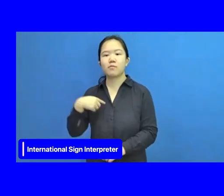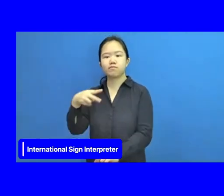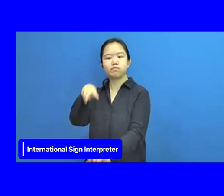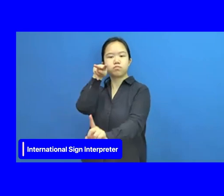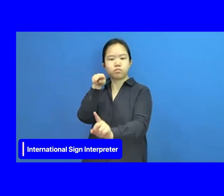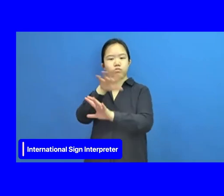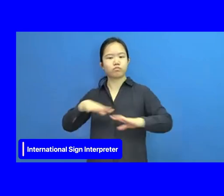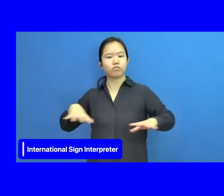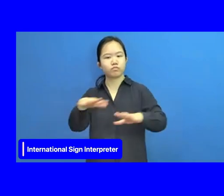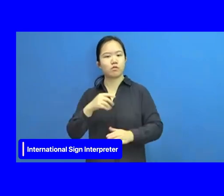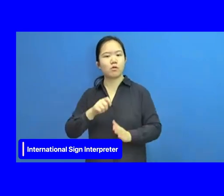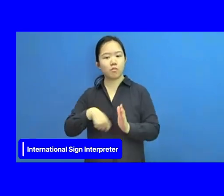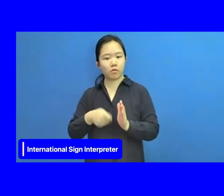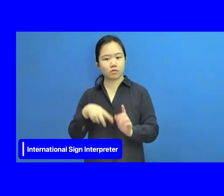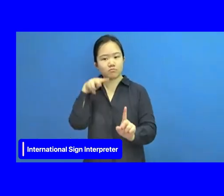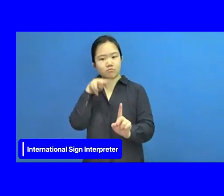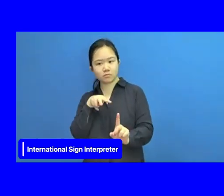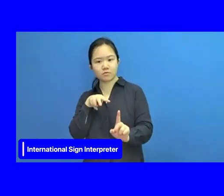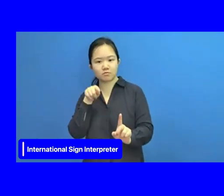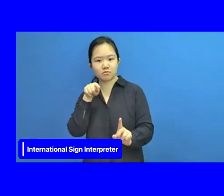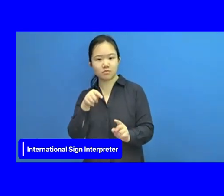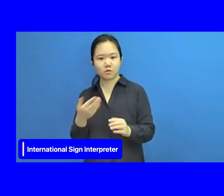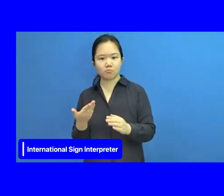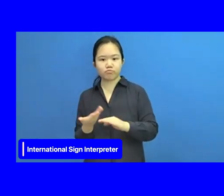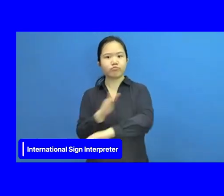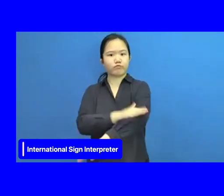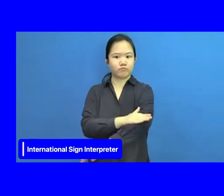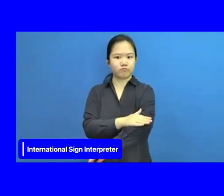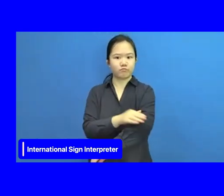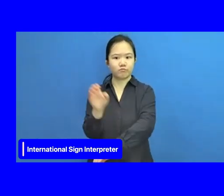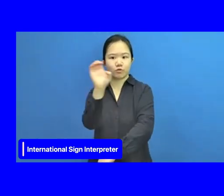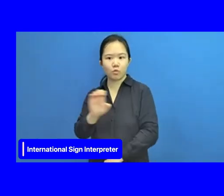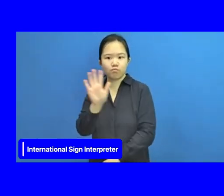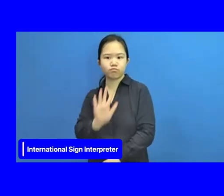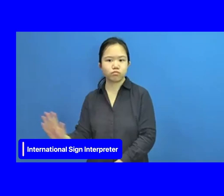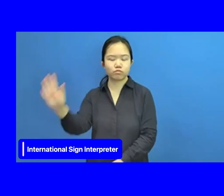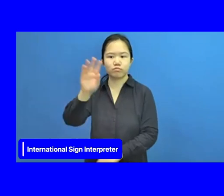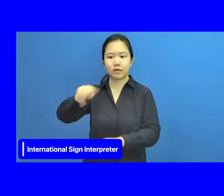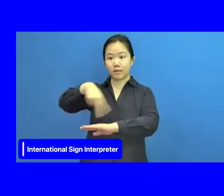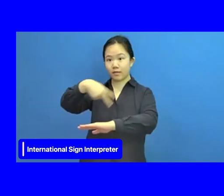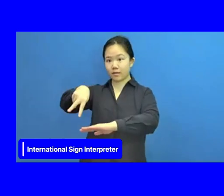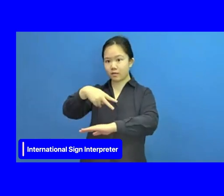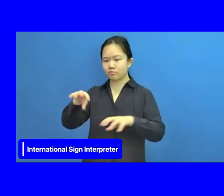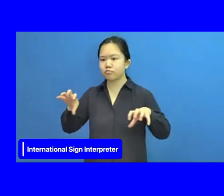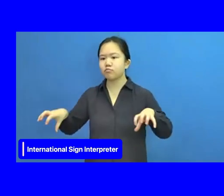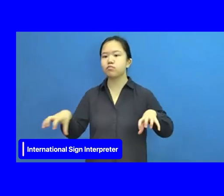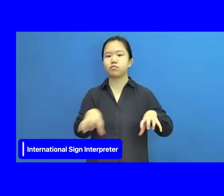pushing the settings of its aesthetics, production process and how to engage with its audience.